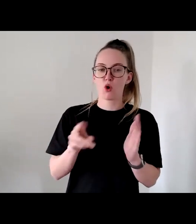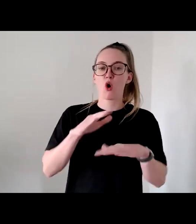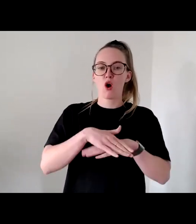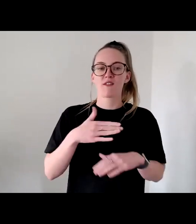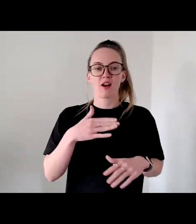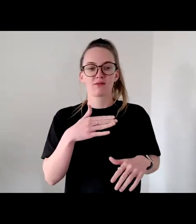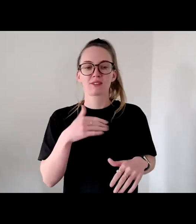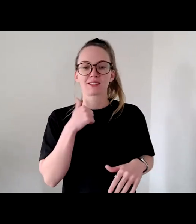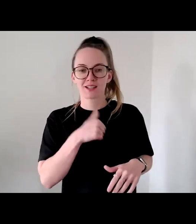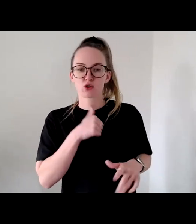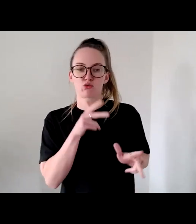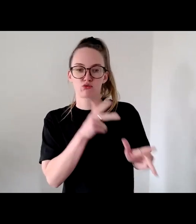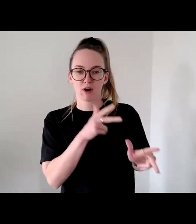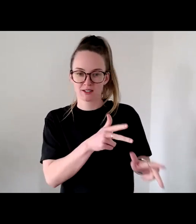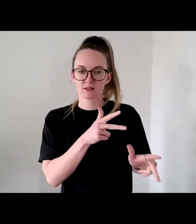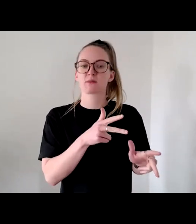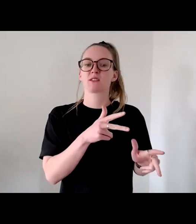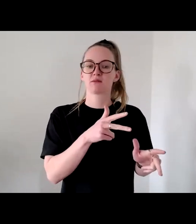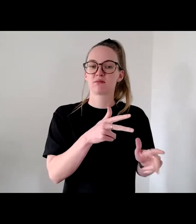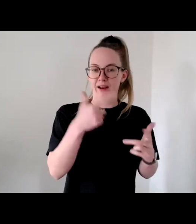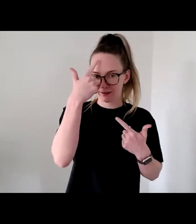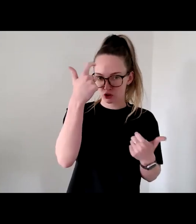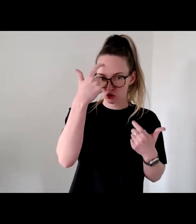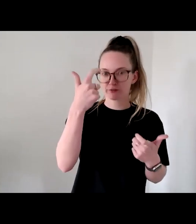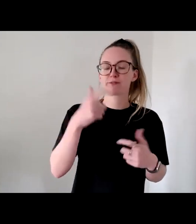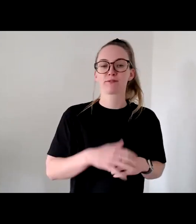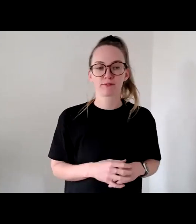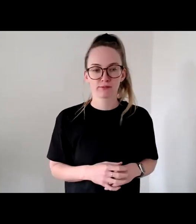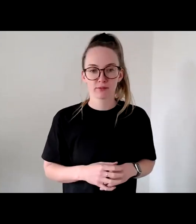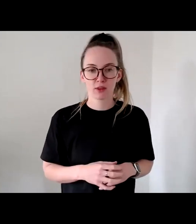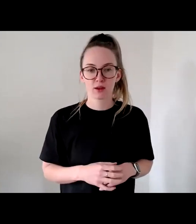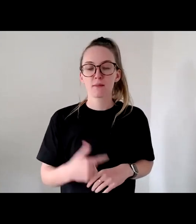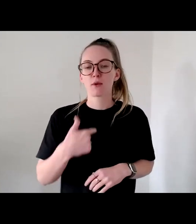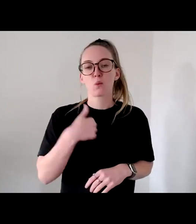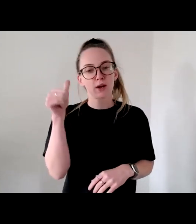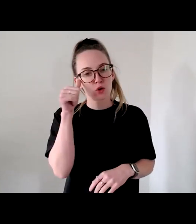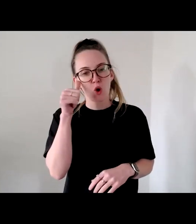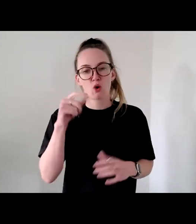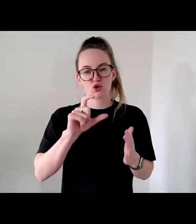and response initiatives although we are very aware that in the creative sector,